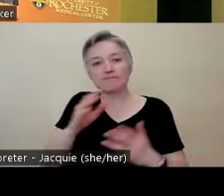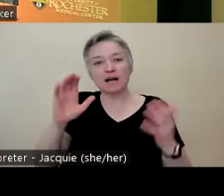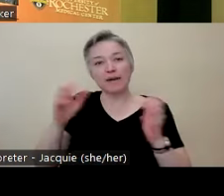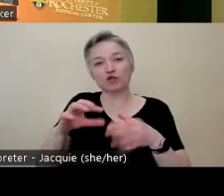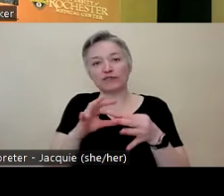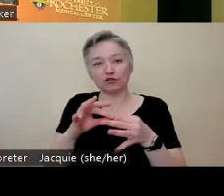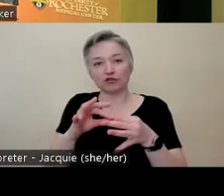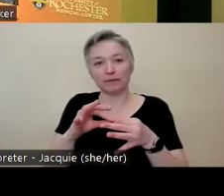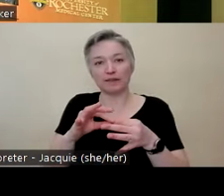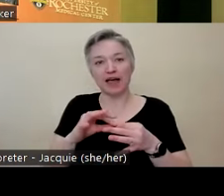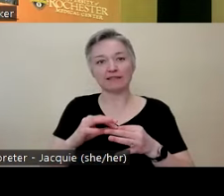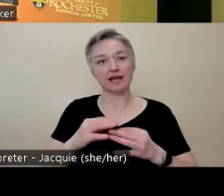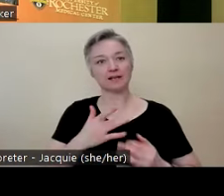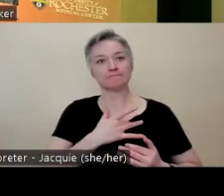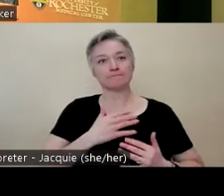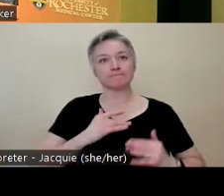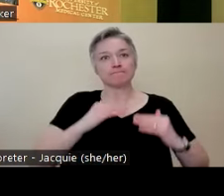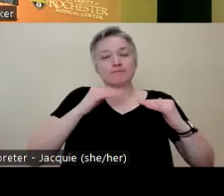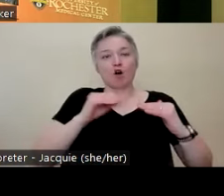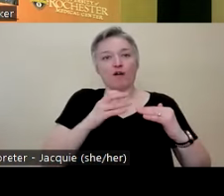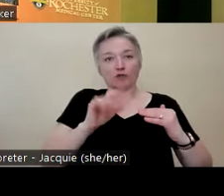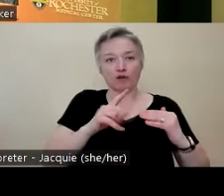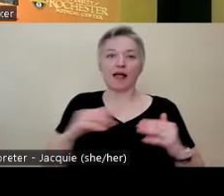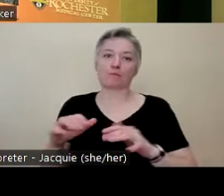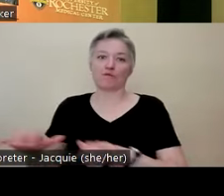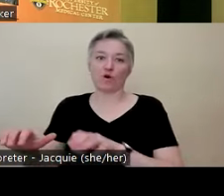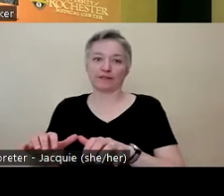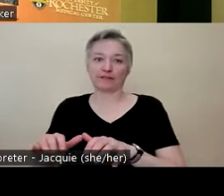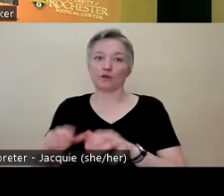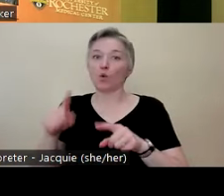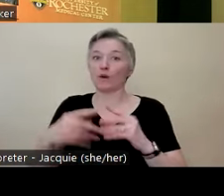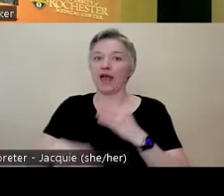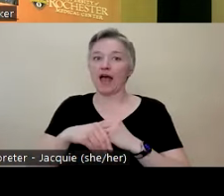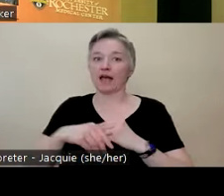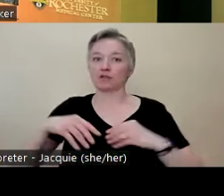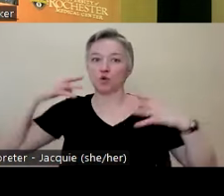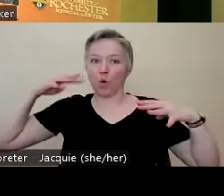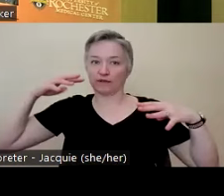performance with the addition of noise so first I created performance performance and autonomic